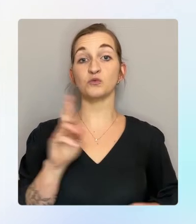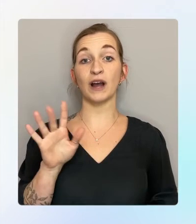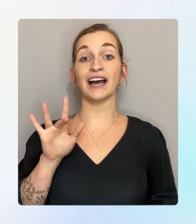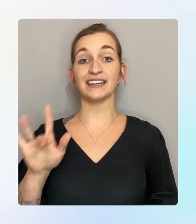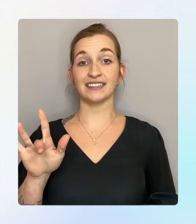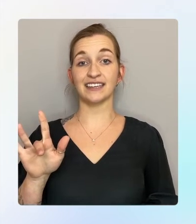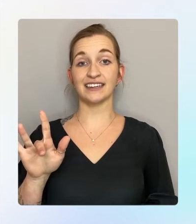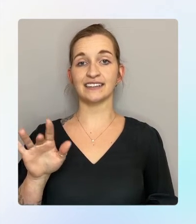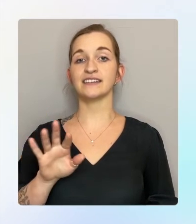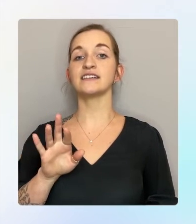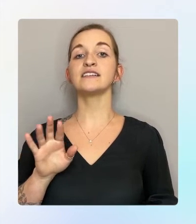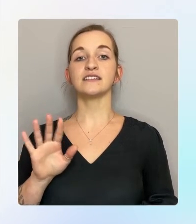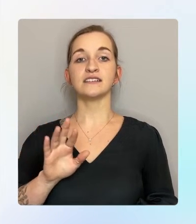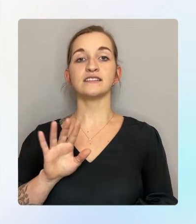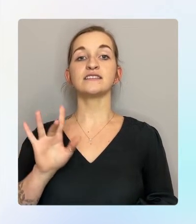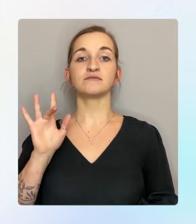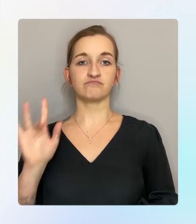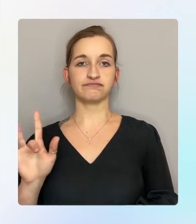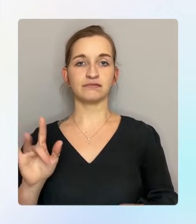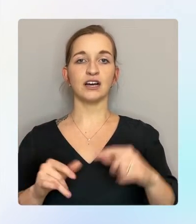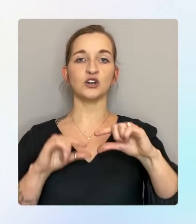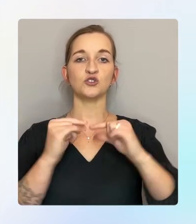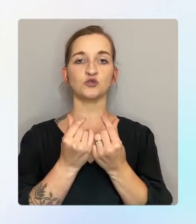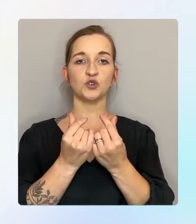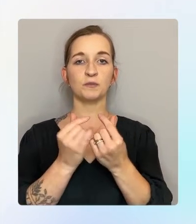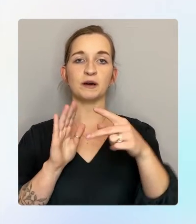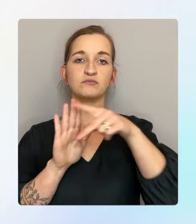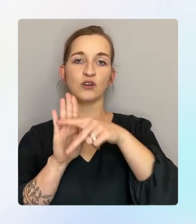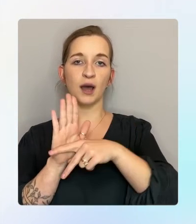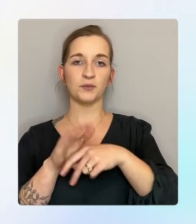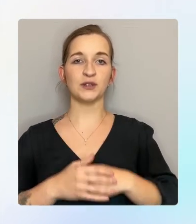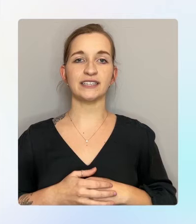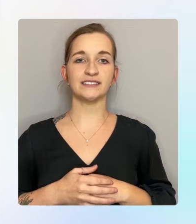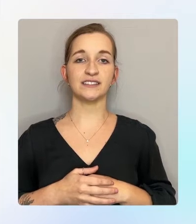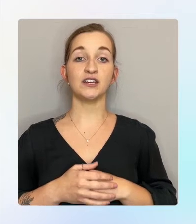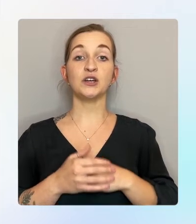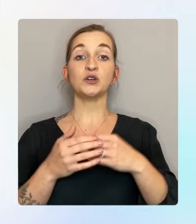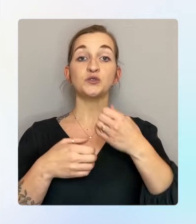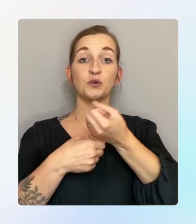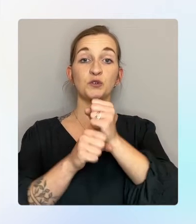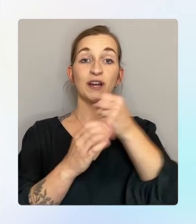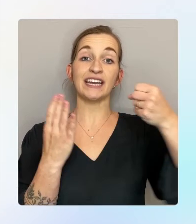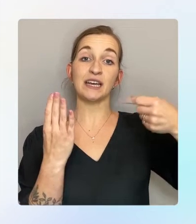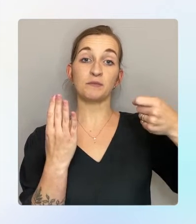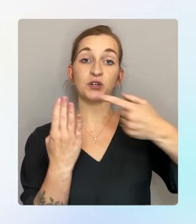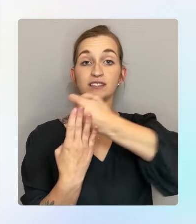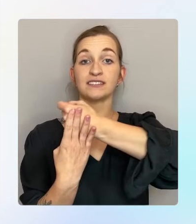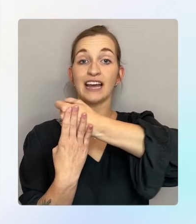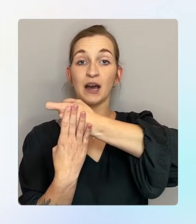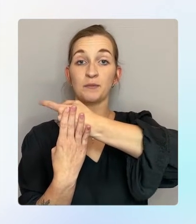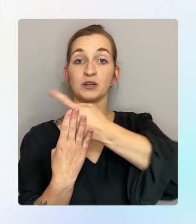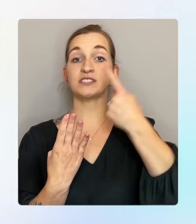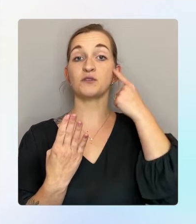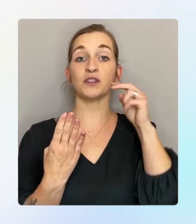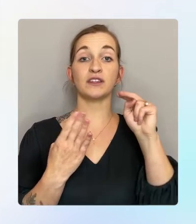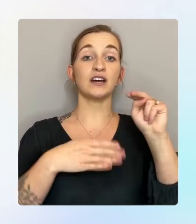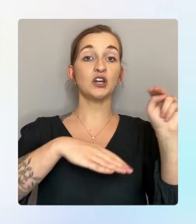and selecting "Group Properties." In this case, we'll create inputs and outputs for the numerator, the denominator, the quotient,